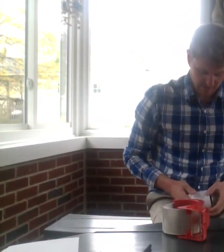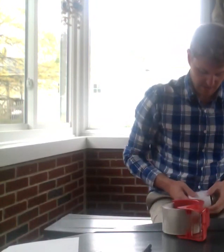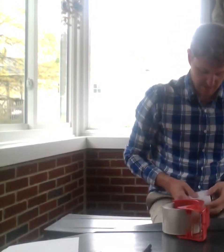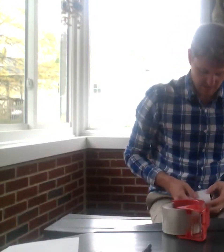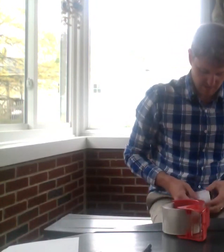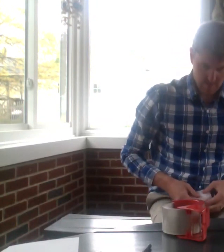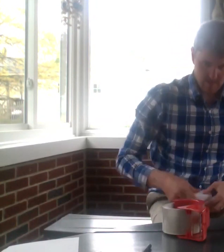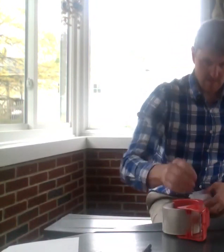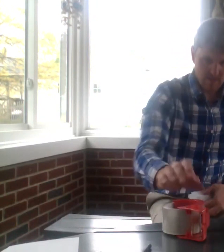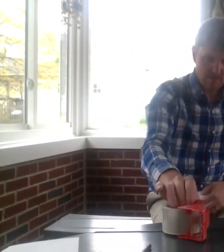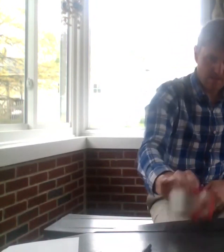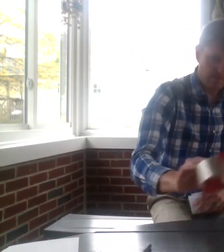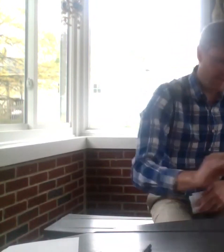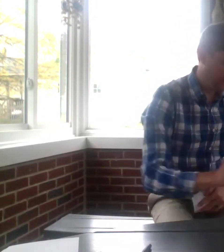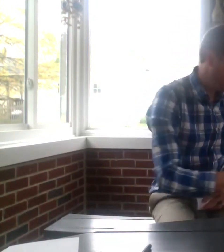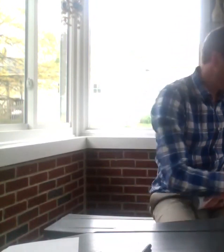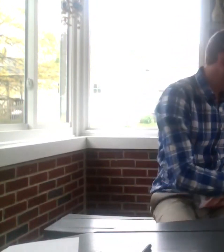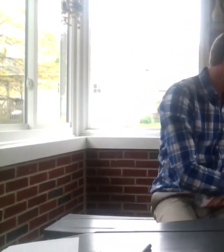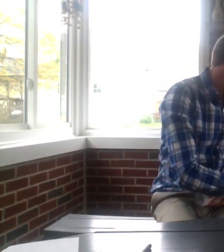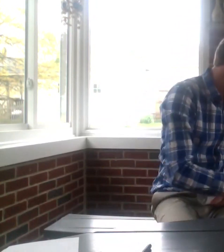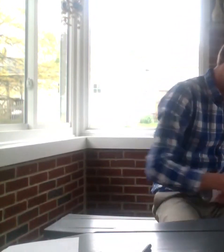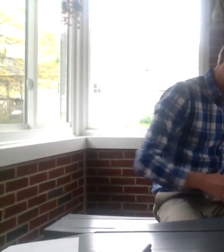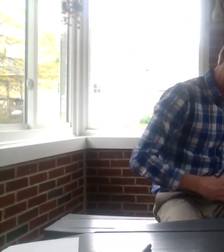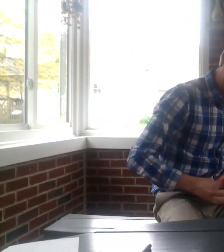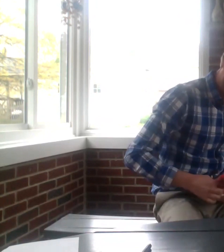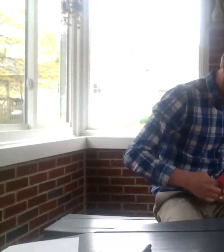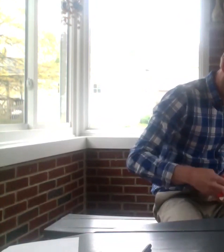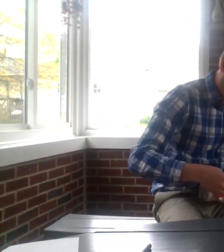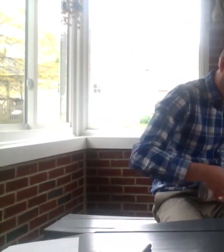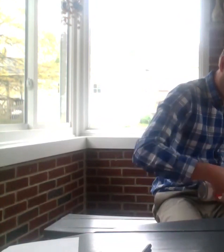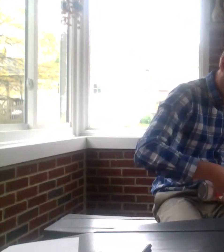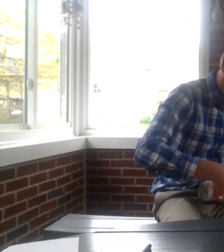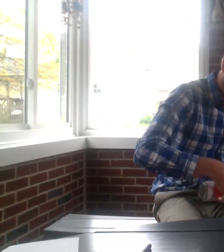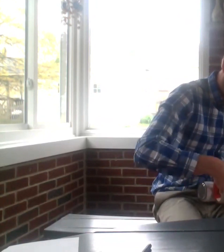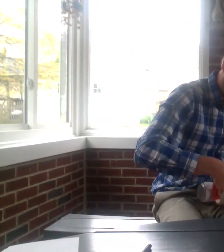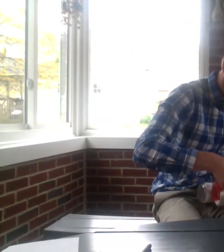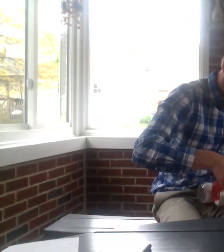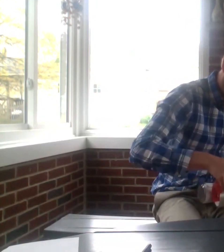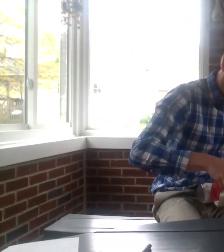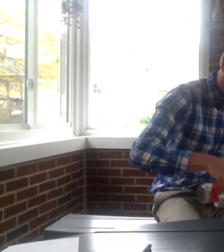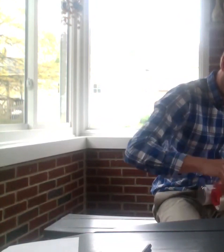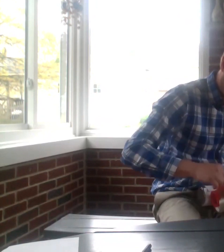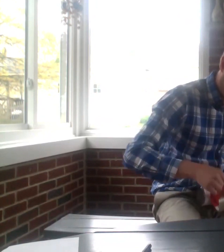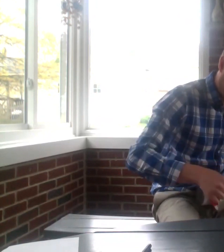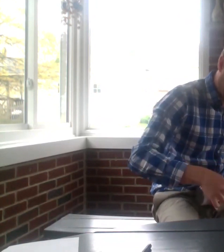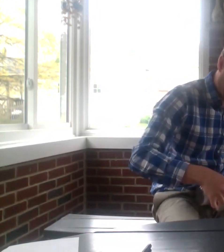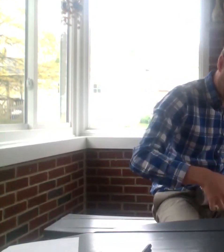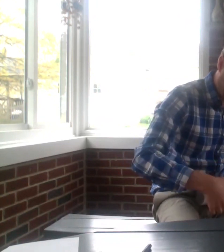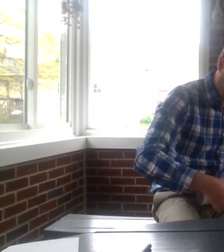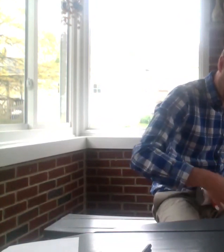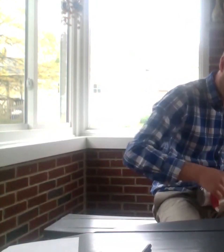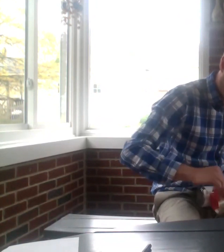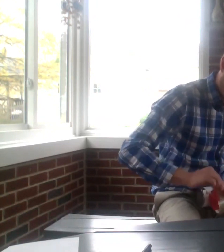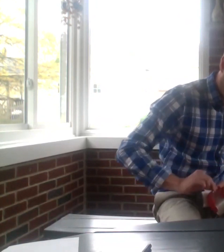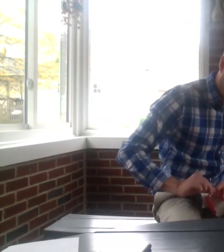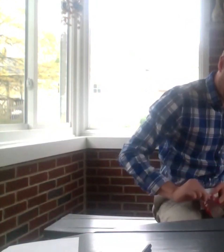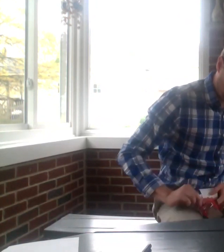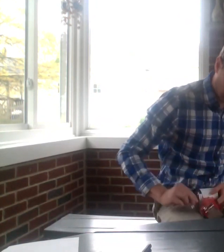Here, I'll just take a little tape here. Here we go. And you tape where you're wrapping it around. Sit still, please.